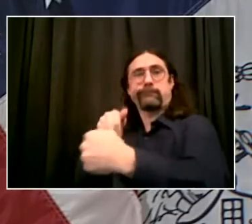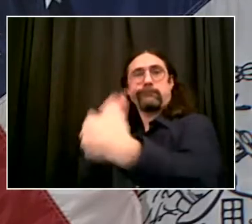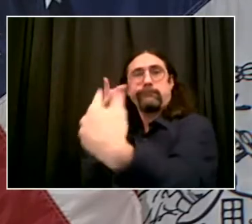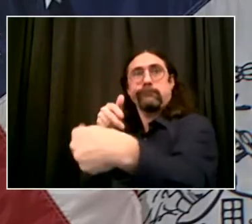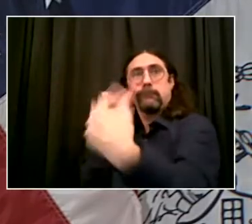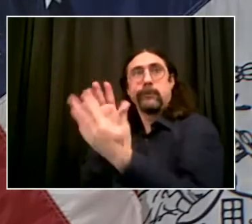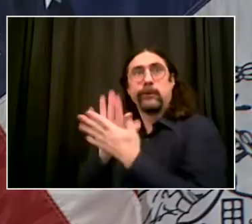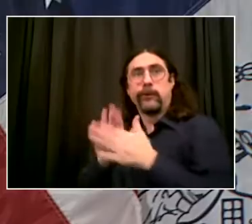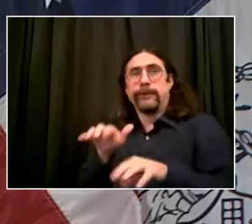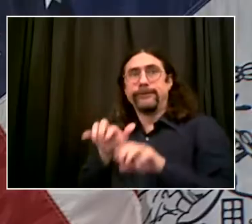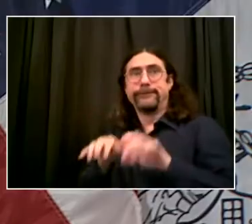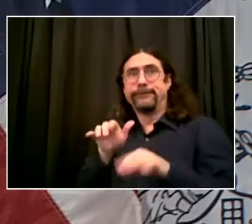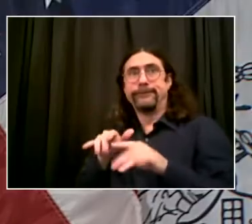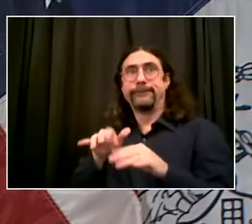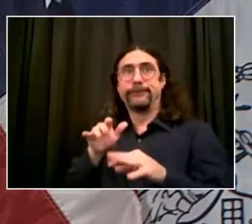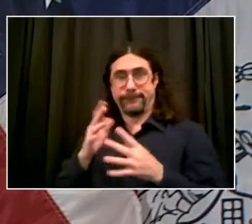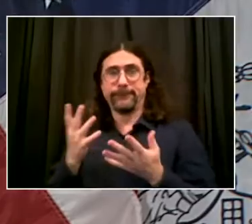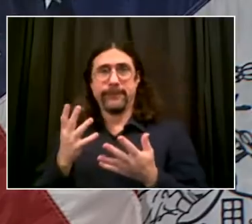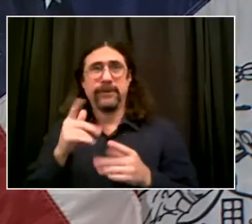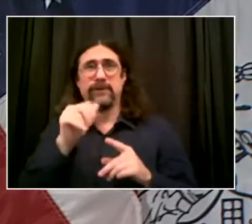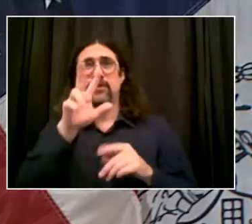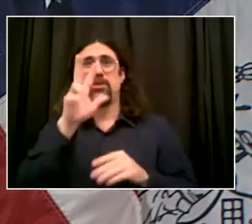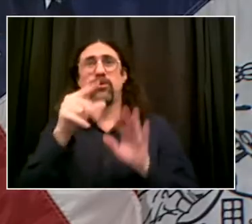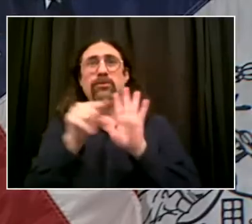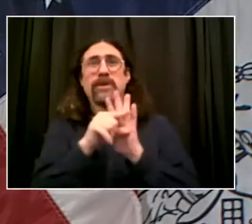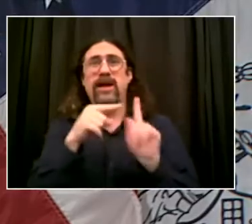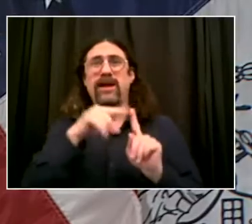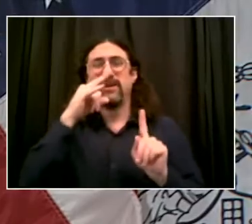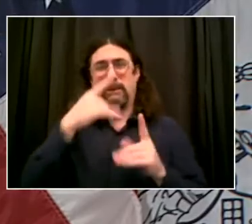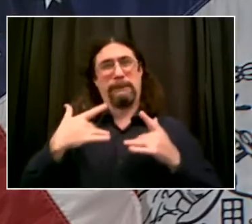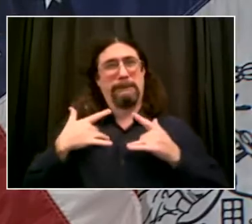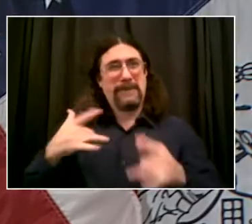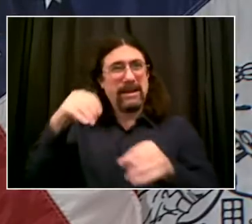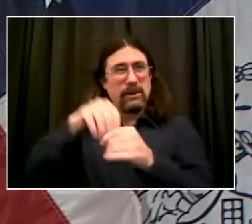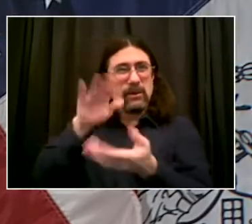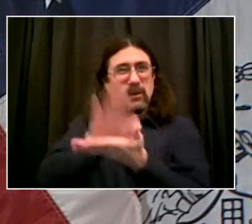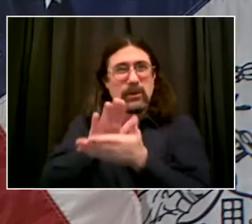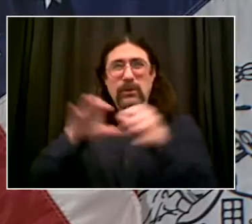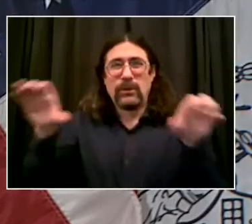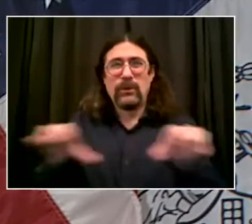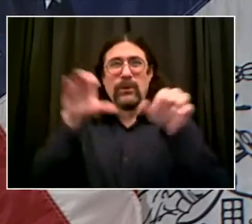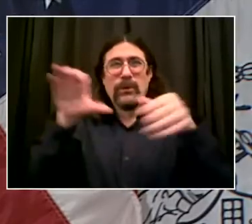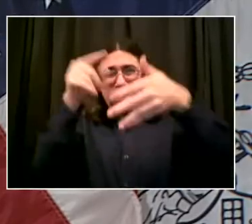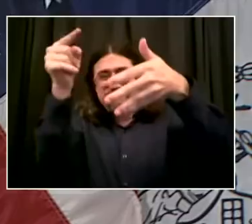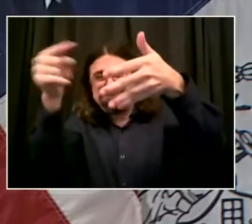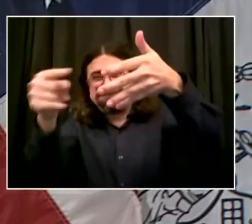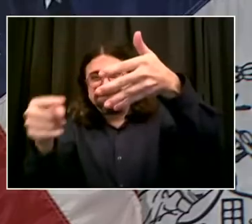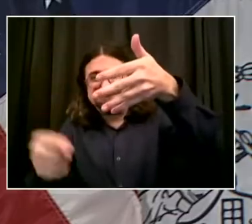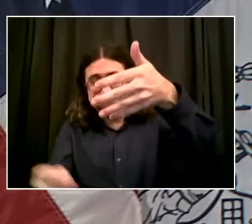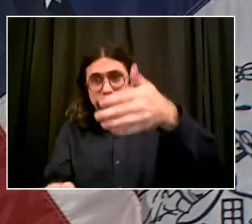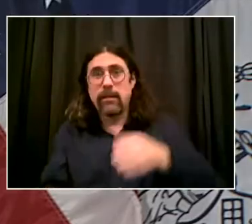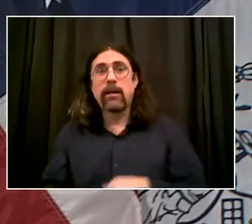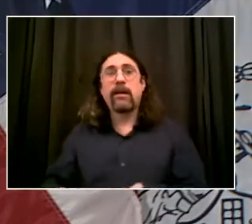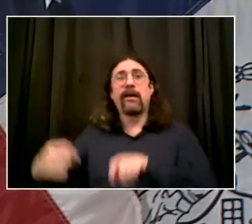COMPREHEND. DOESN'T GET ALL THAT HE WOWOD'ULVE GOTTEN HAD SCHOOL BEEN